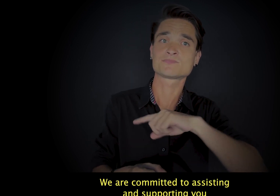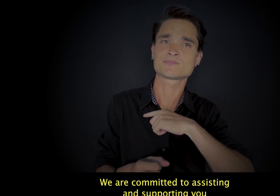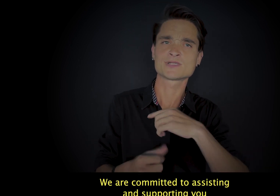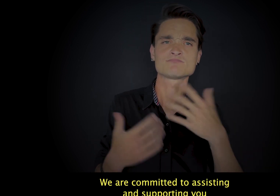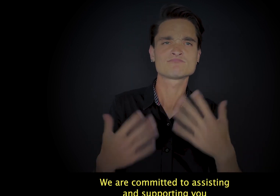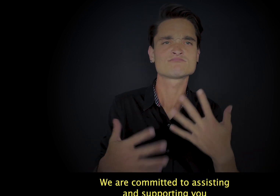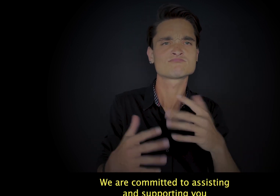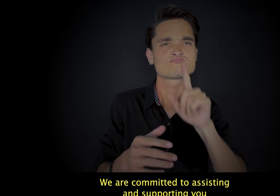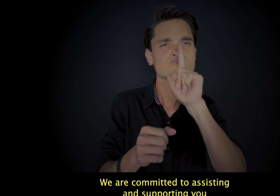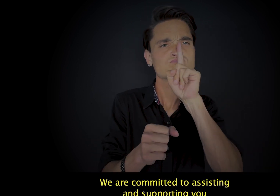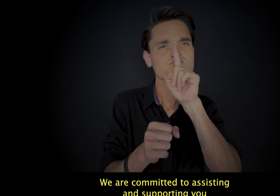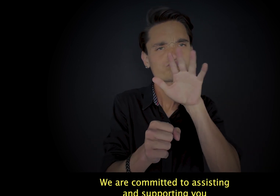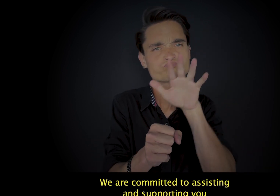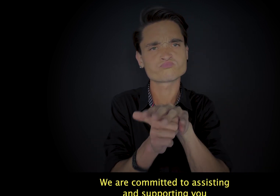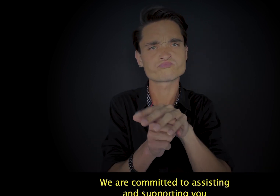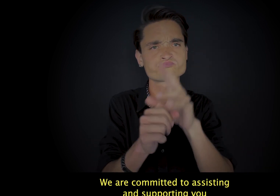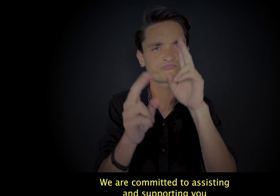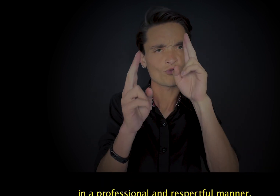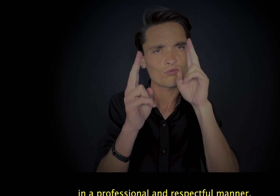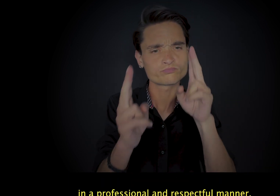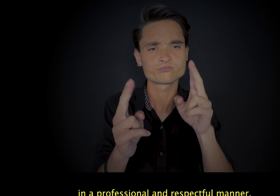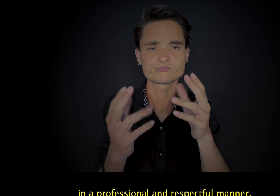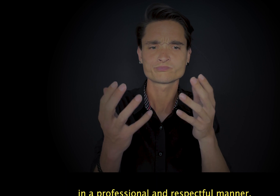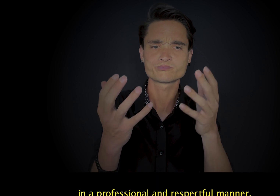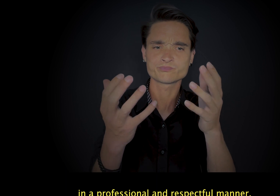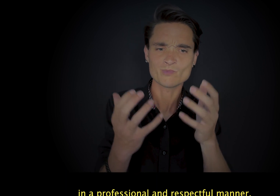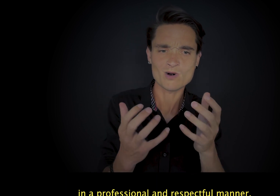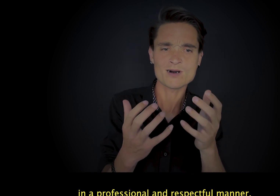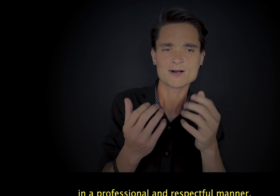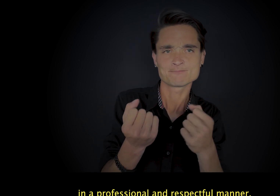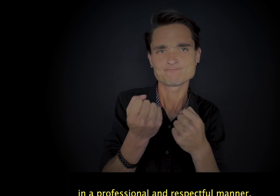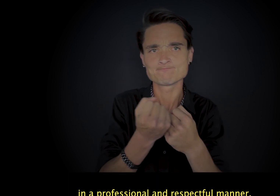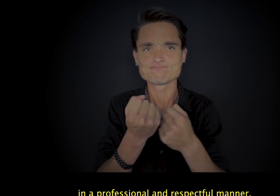We are committed to assisting and supporting you in a professional and respectful manner.